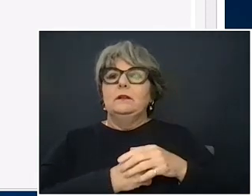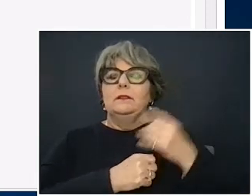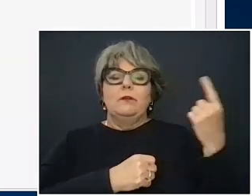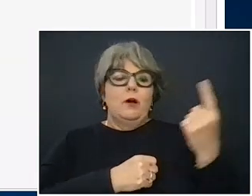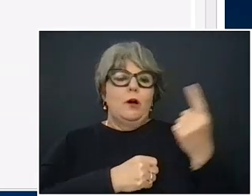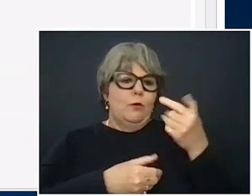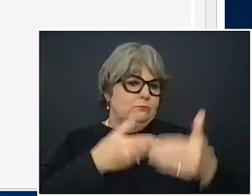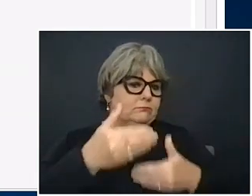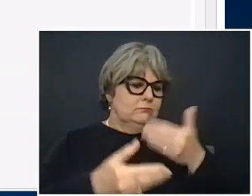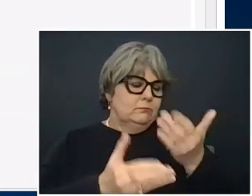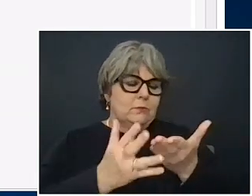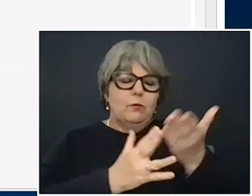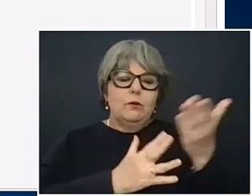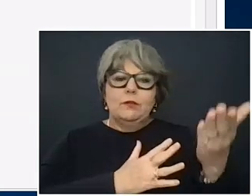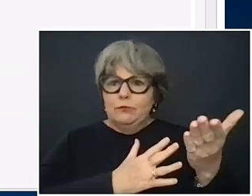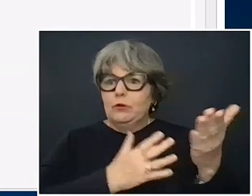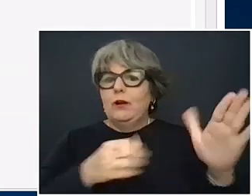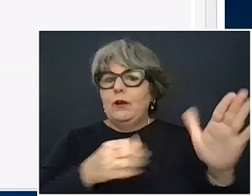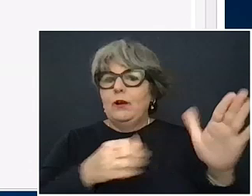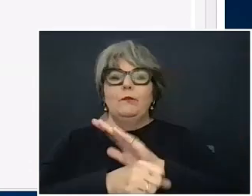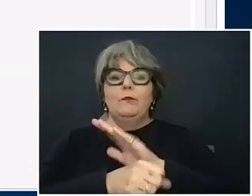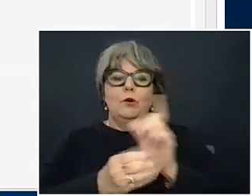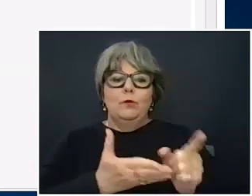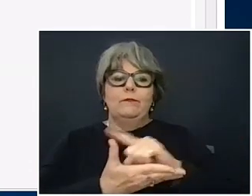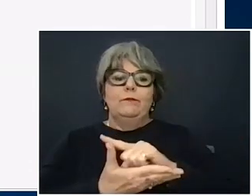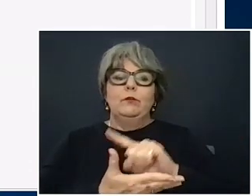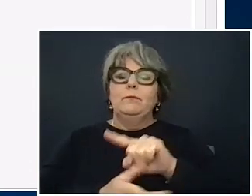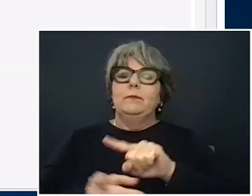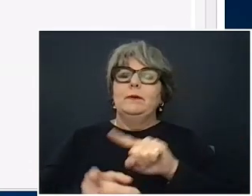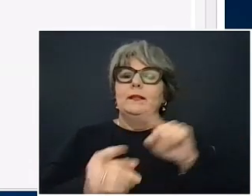the full review. It's the agencies based on their Title IV